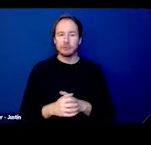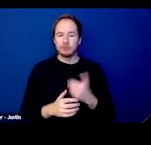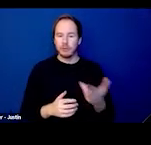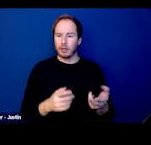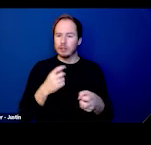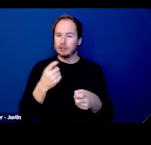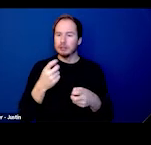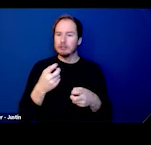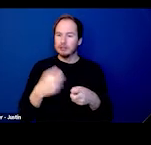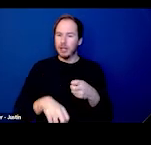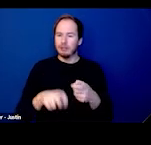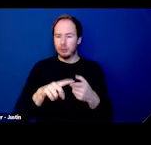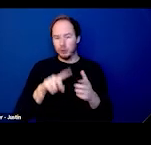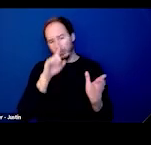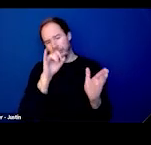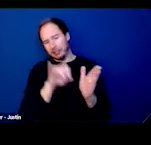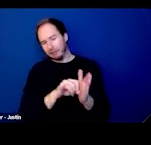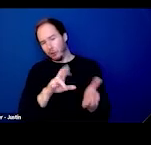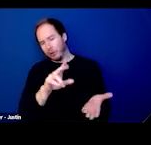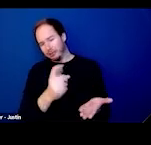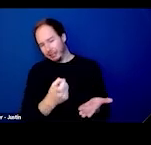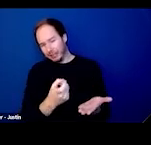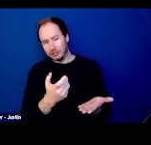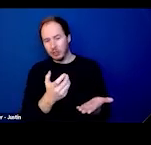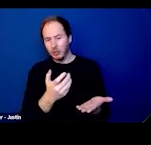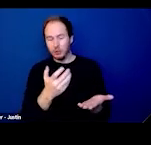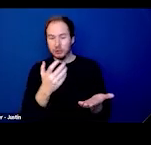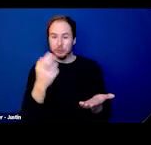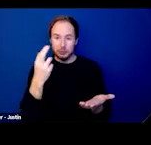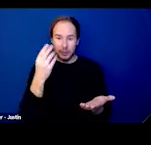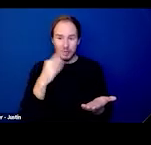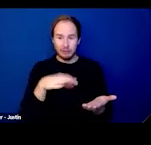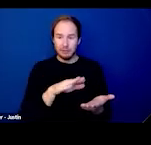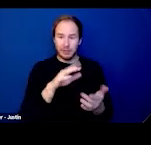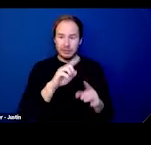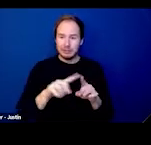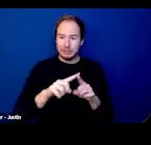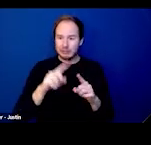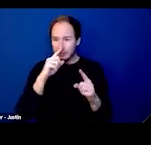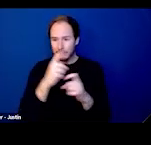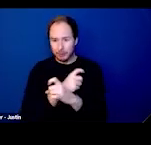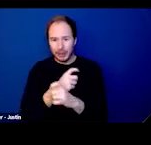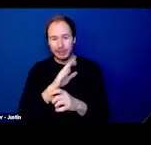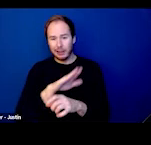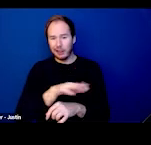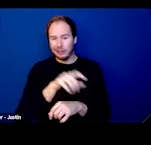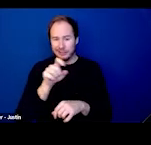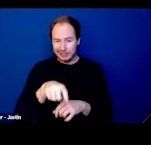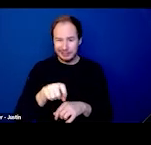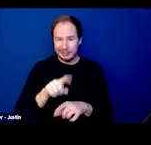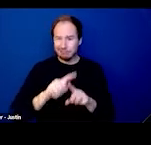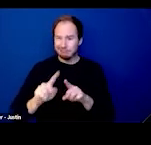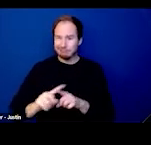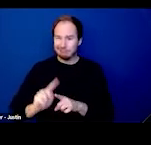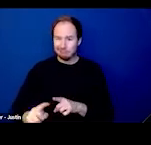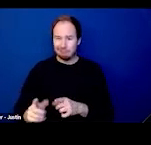that you might have if you're living unsheltered, both because of the complexities of needs of folks experiencing unsheltered and homelessness beginning